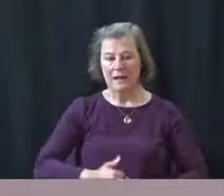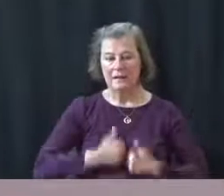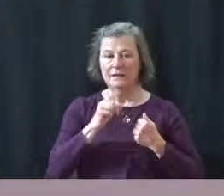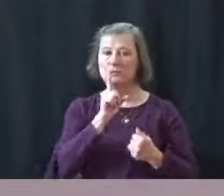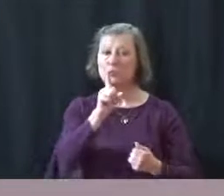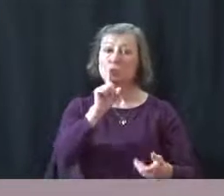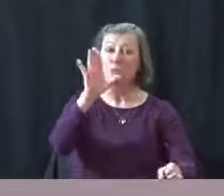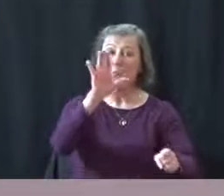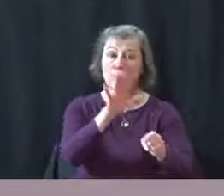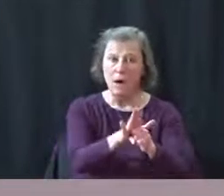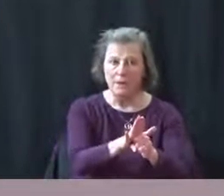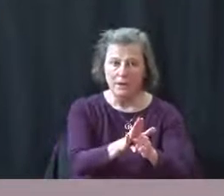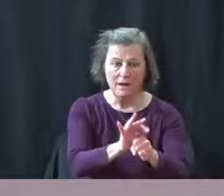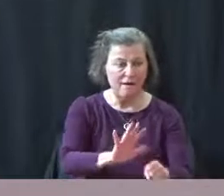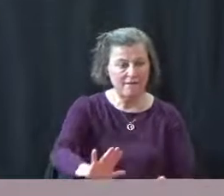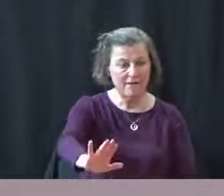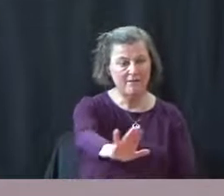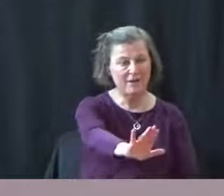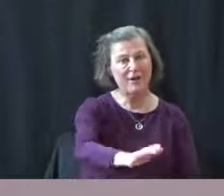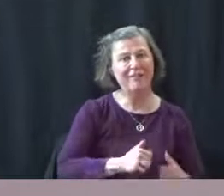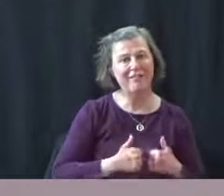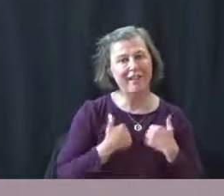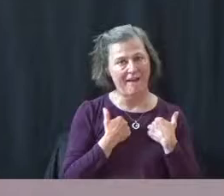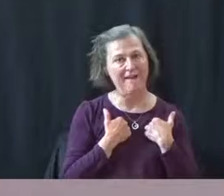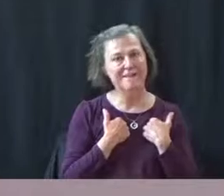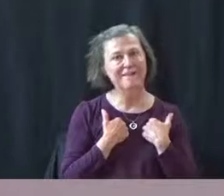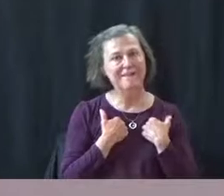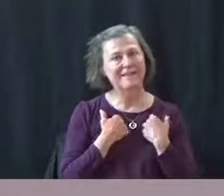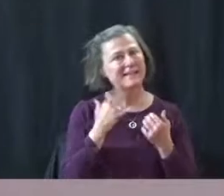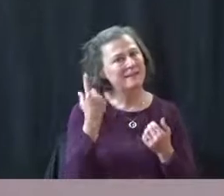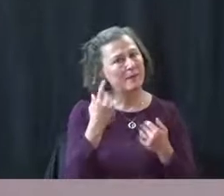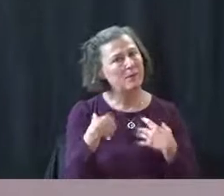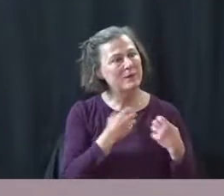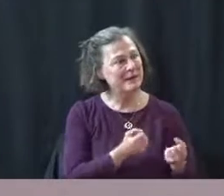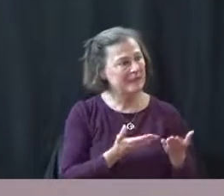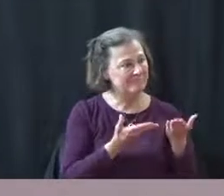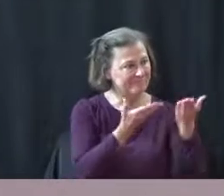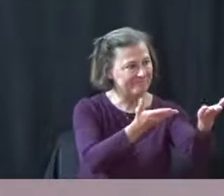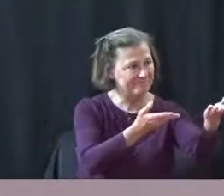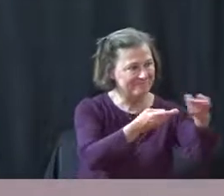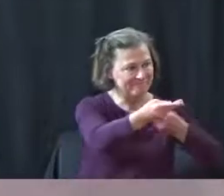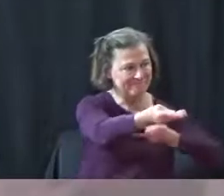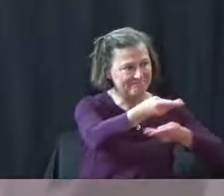And that is something that we can offer one another.